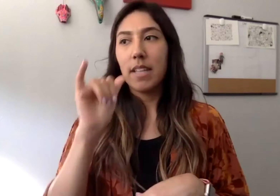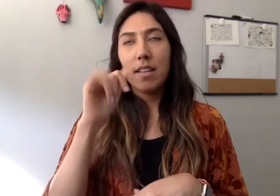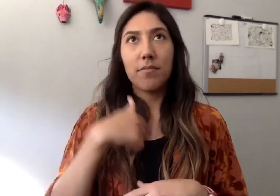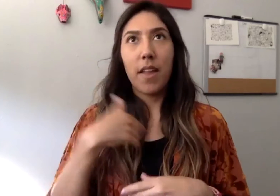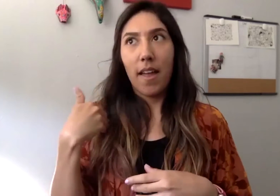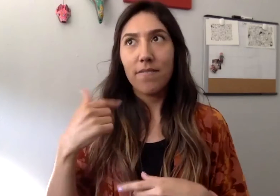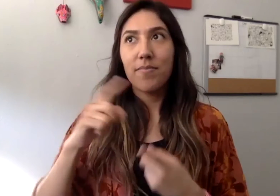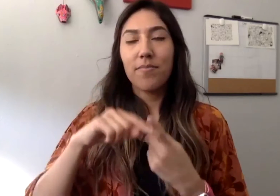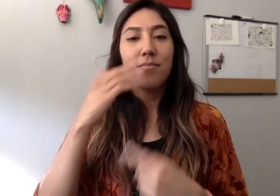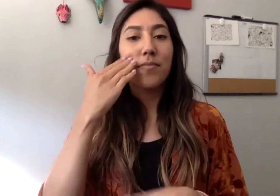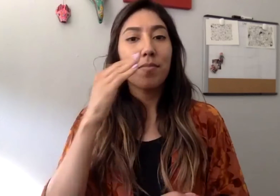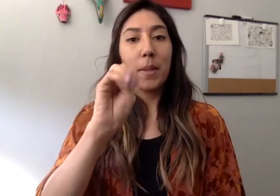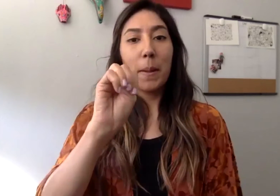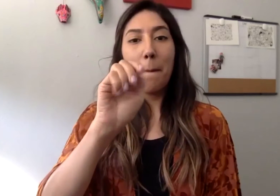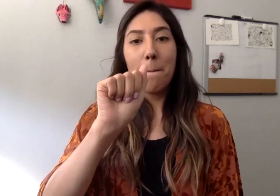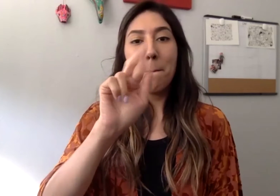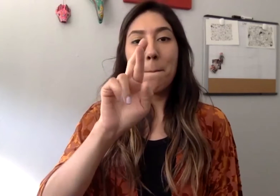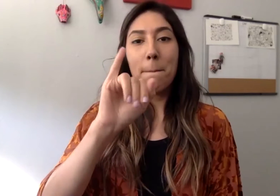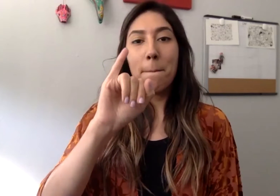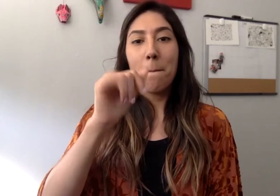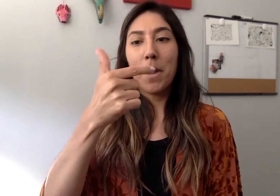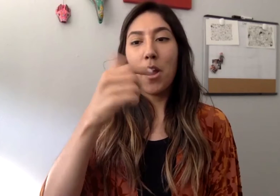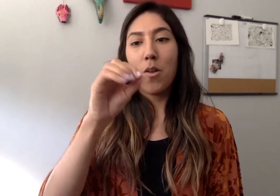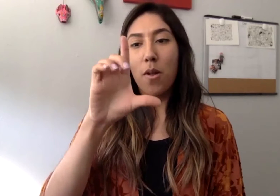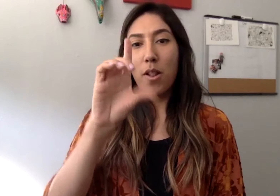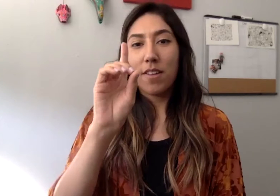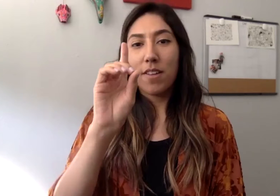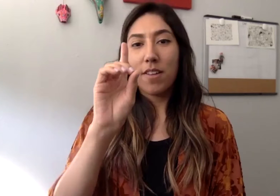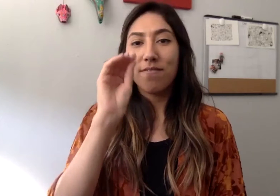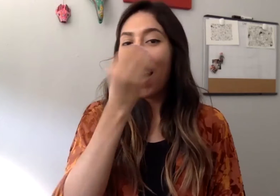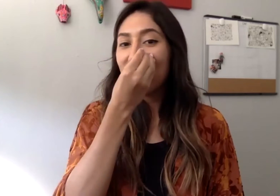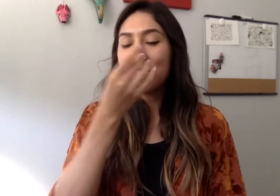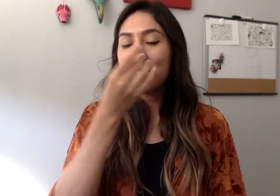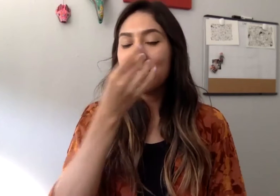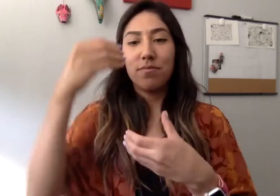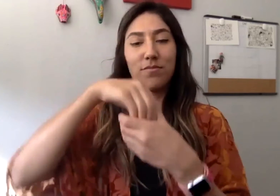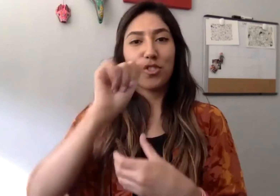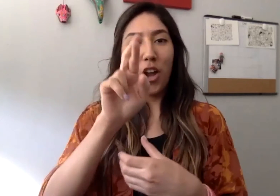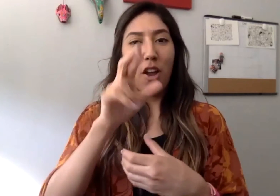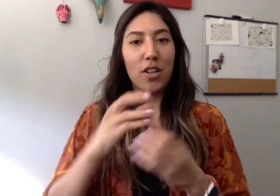inspired art, I have artwork featuring a bouquet of Marigolds in a jar,